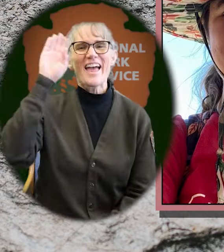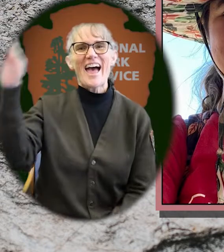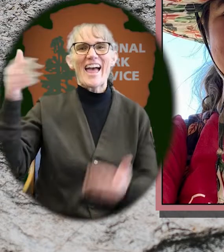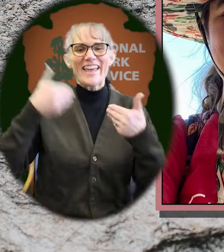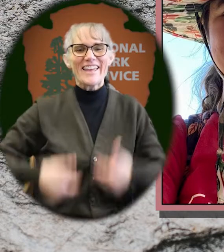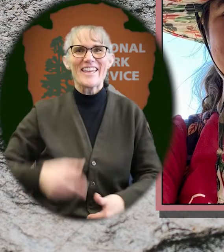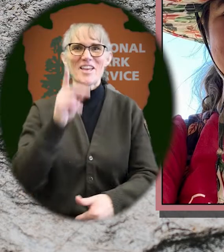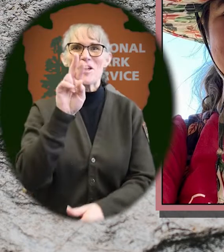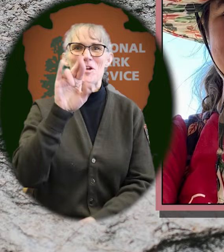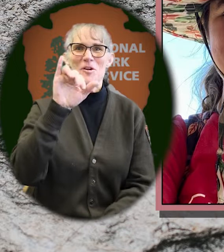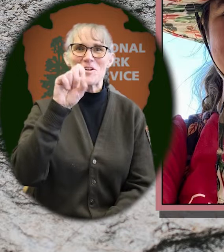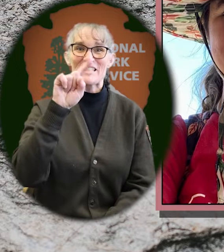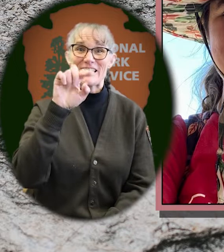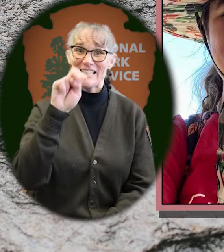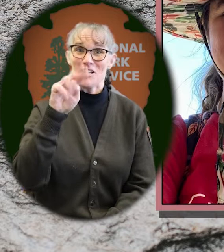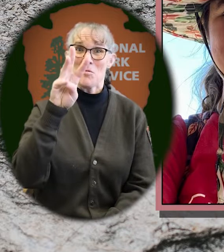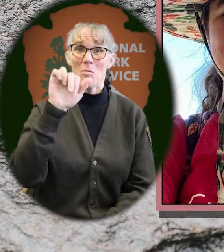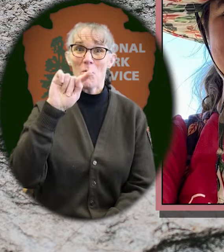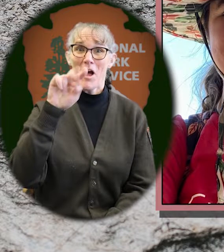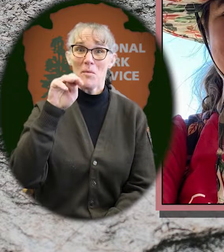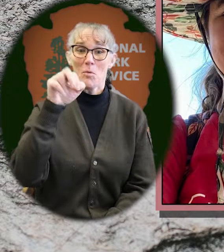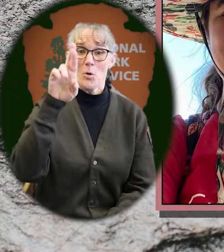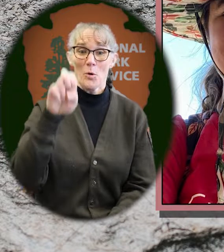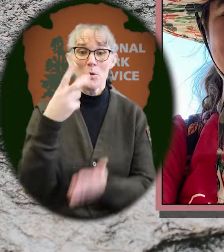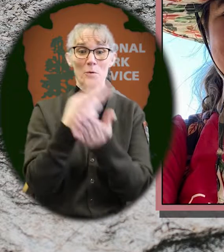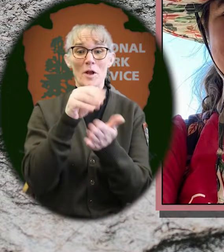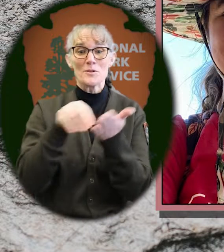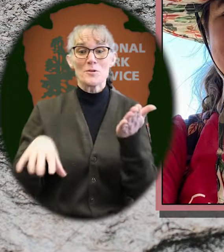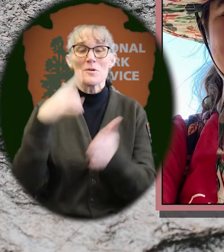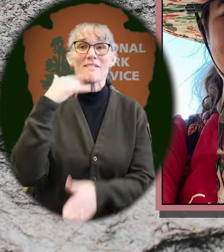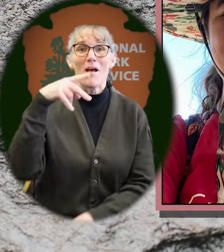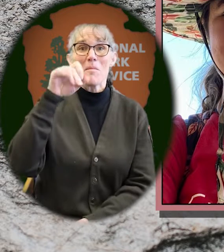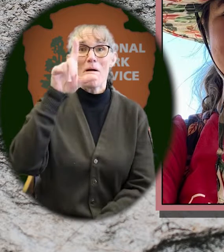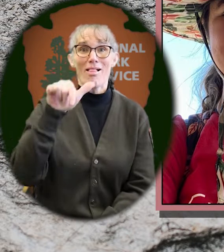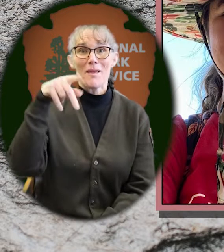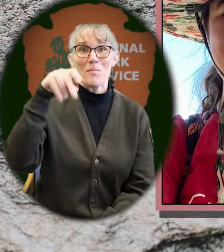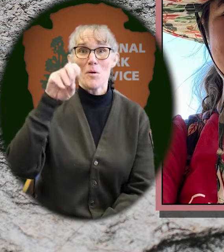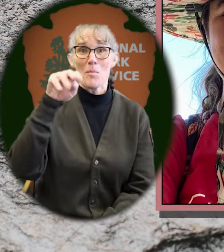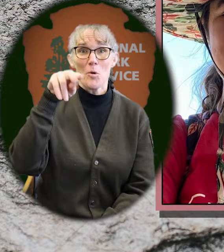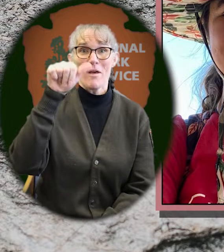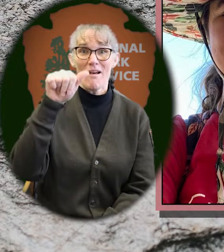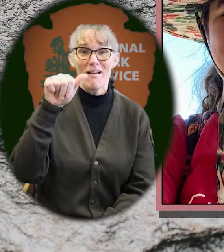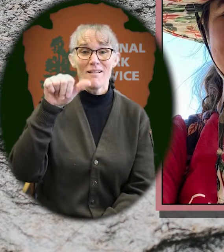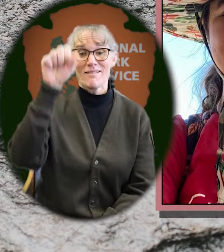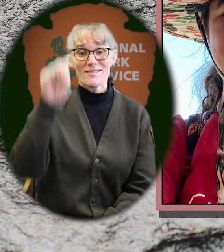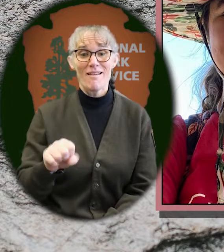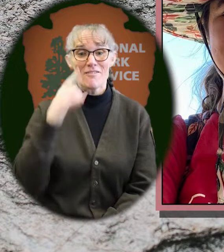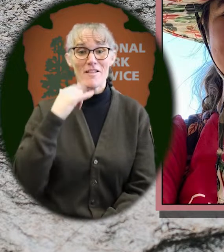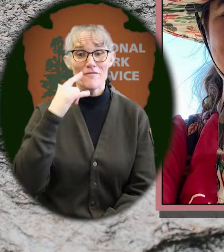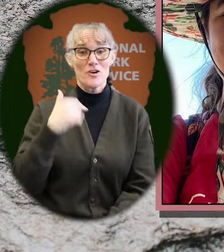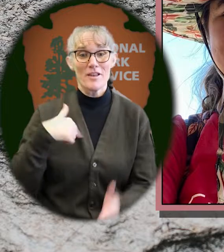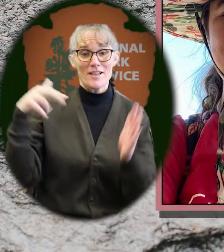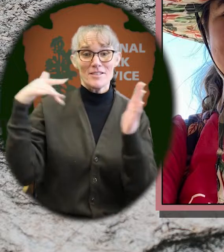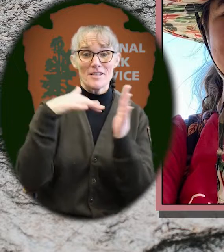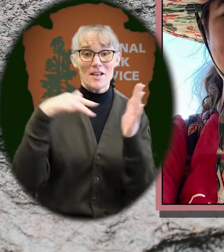Hi everyone. My name is Kristin Watmore. I'm a grad student at Cal Poly Pomona in Southern California and I'm studying Vertebrate Paleontology.